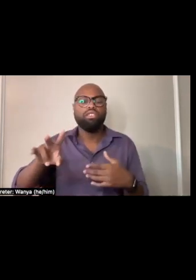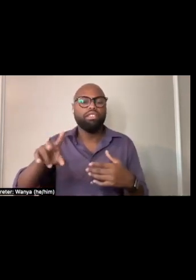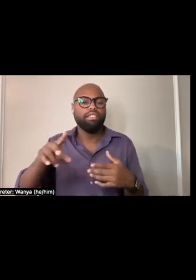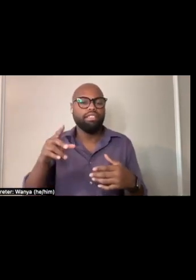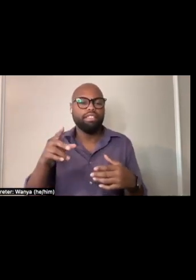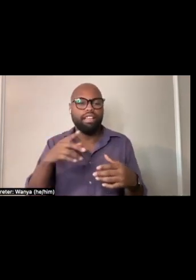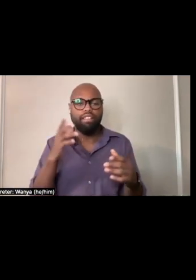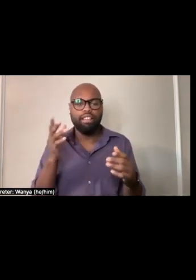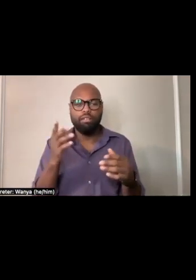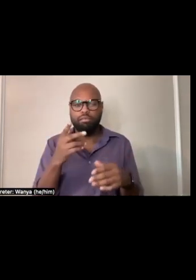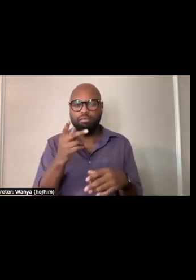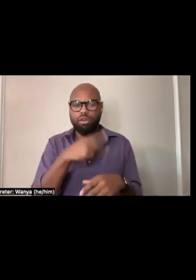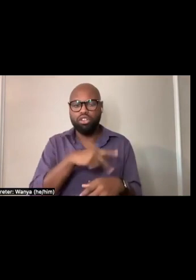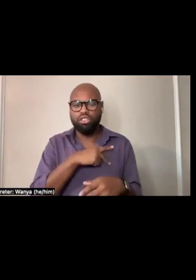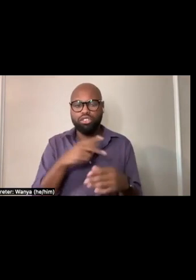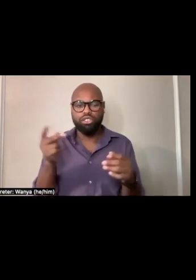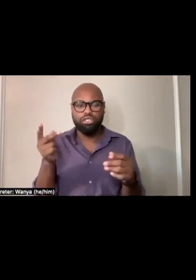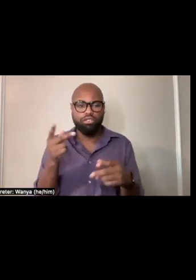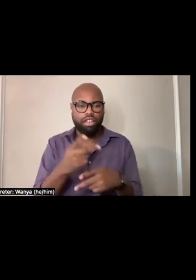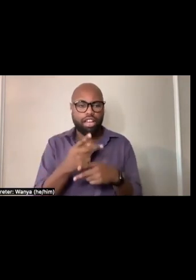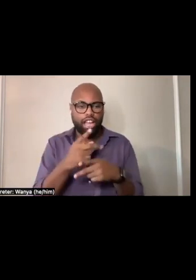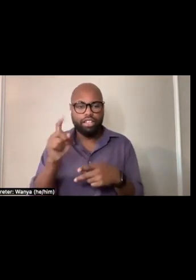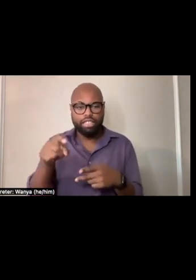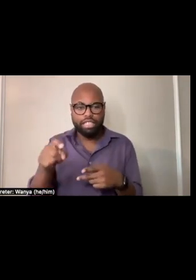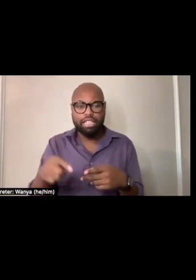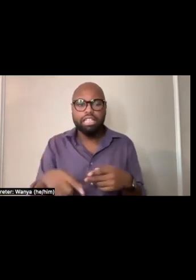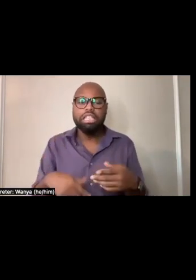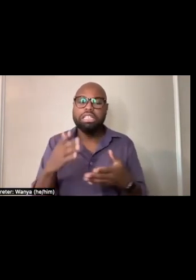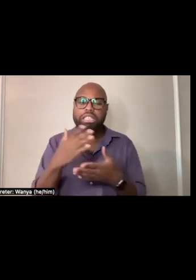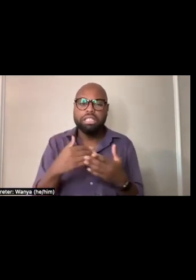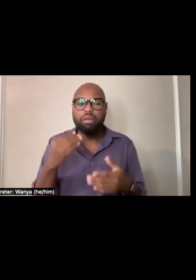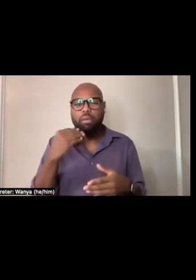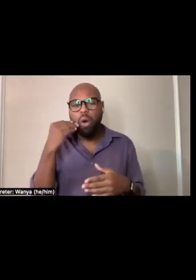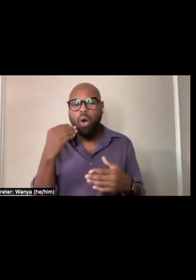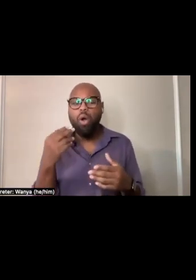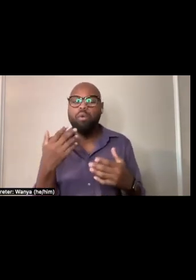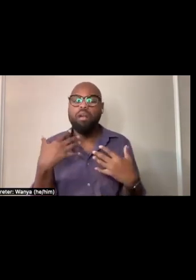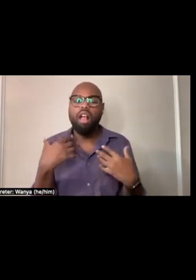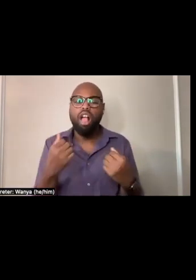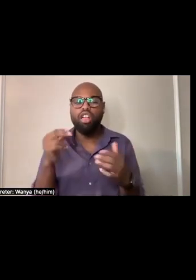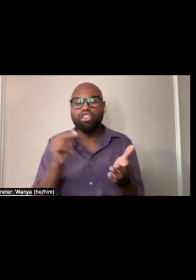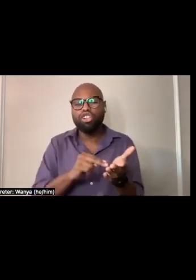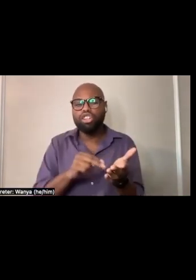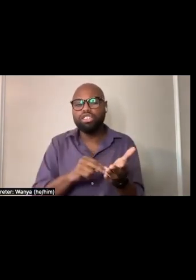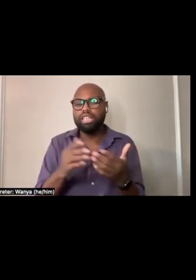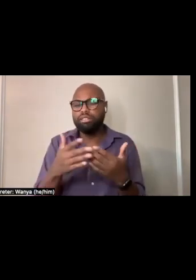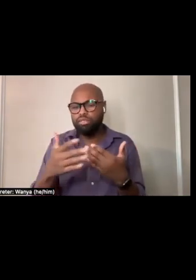some home health nursing case management and so on. Health care was provided through